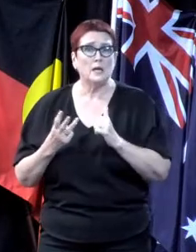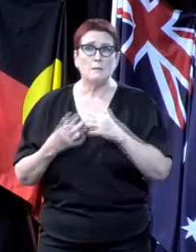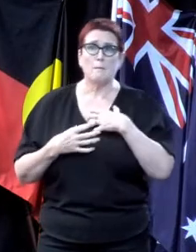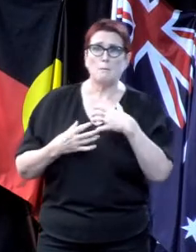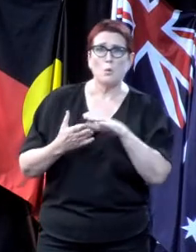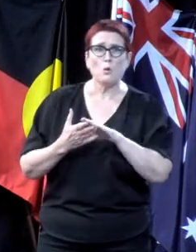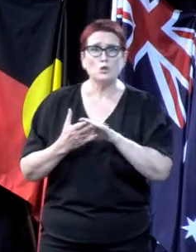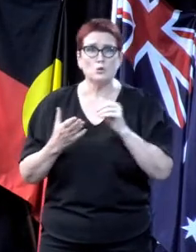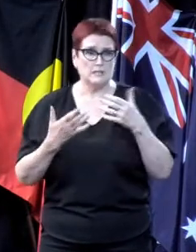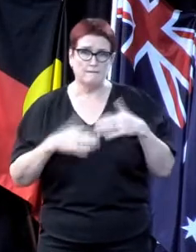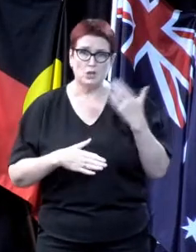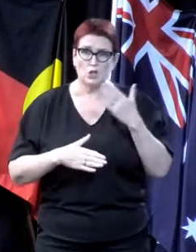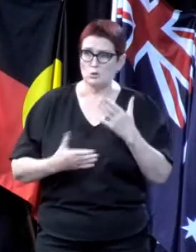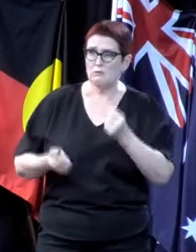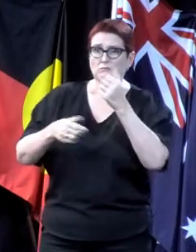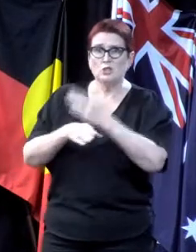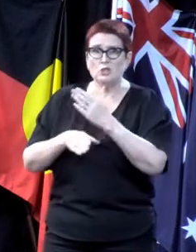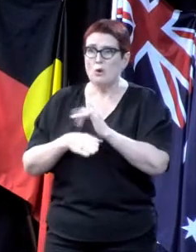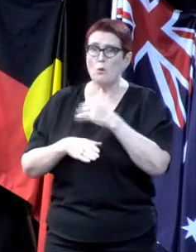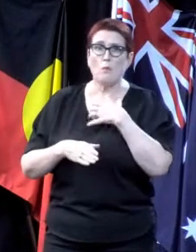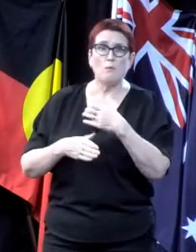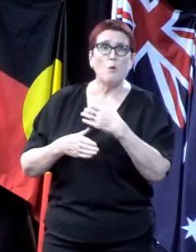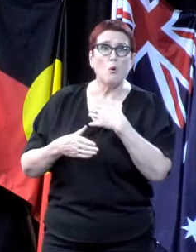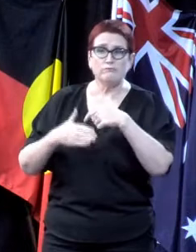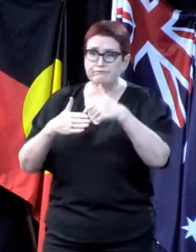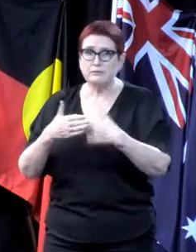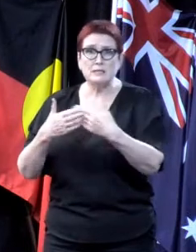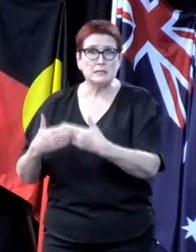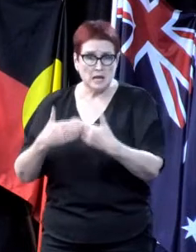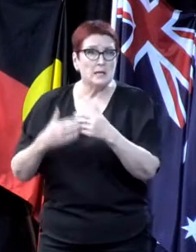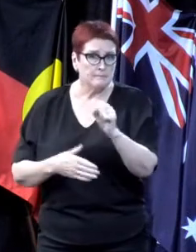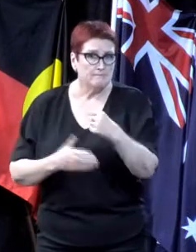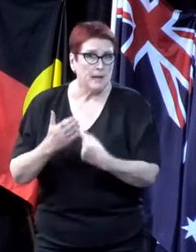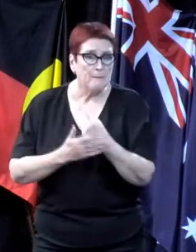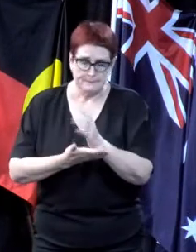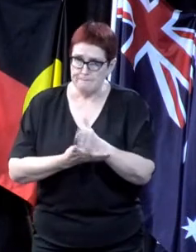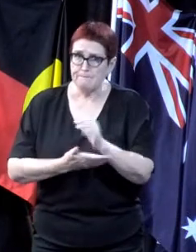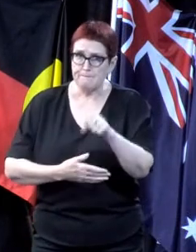and further study now, absolutely. The success of our students continues